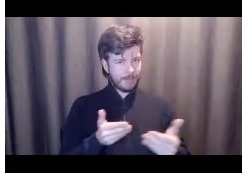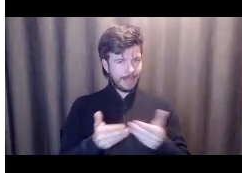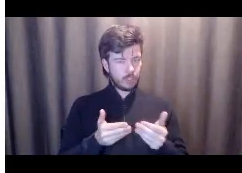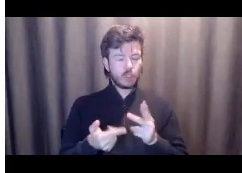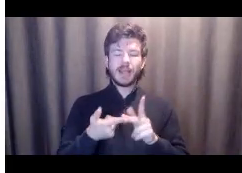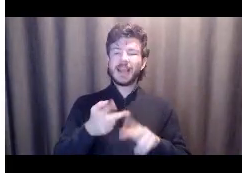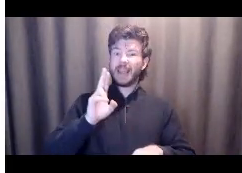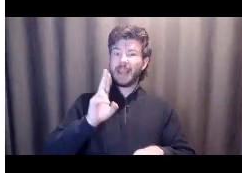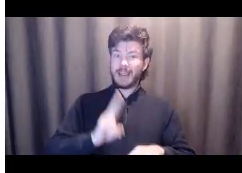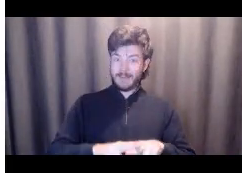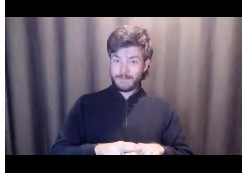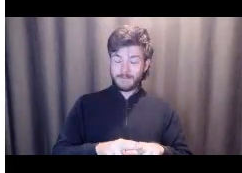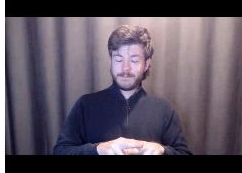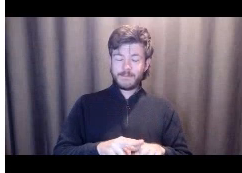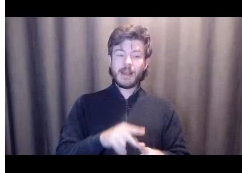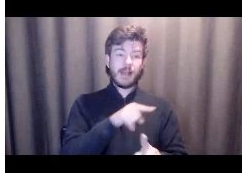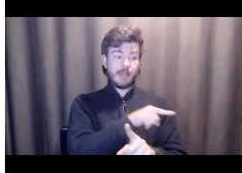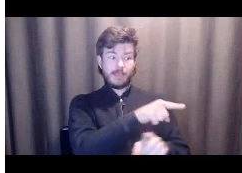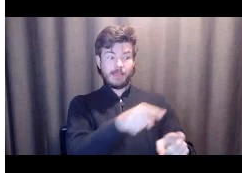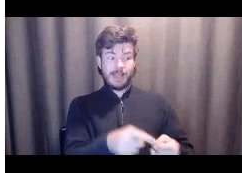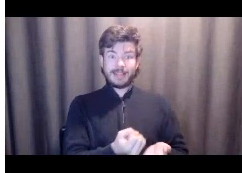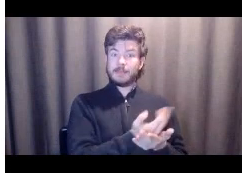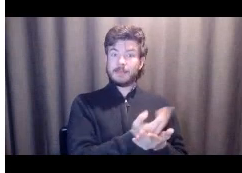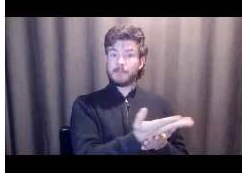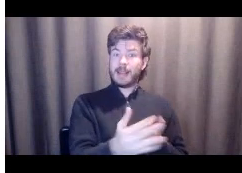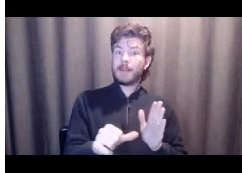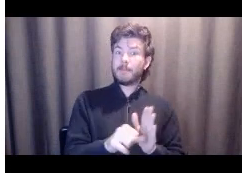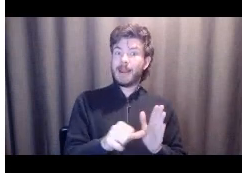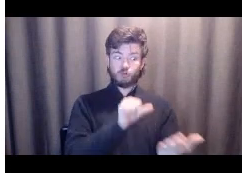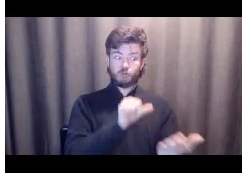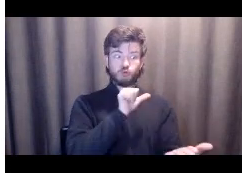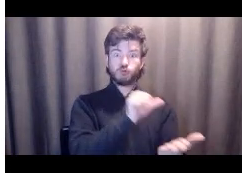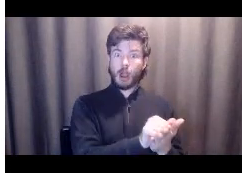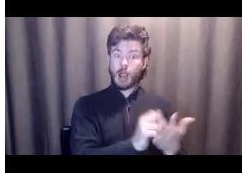in line with the plan and only on NDIS supports.